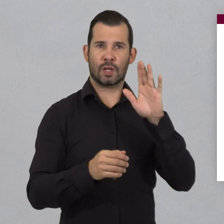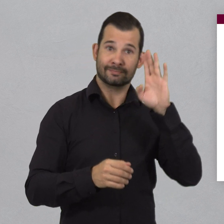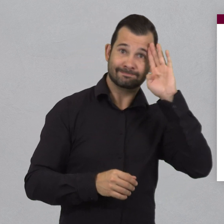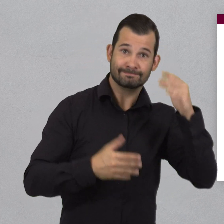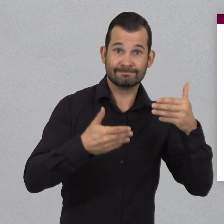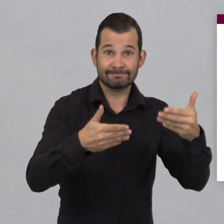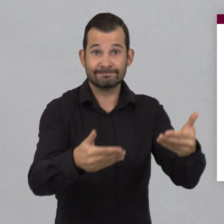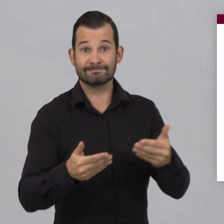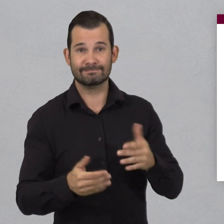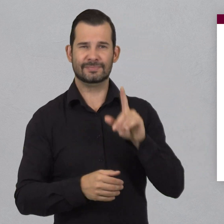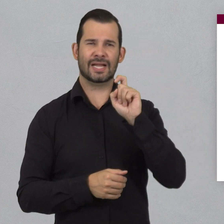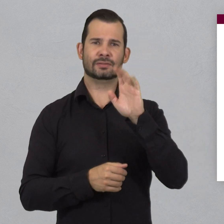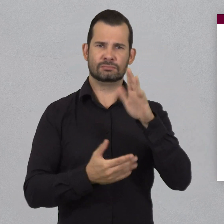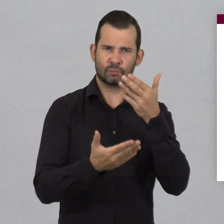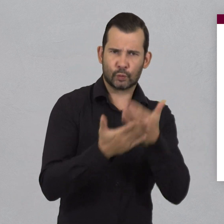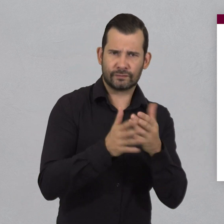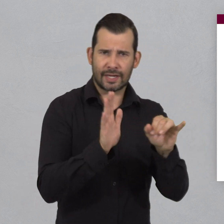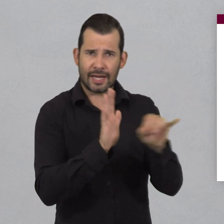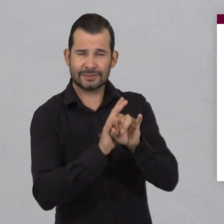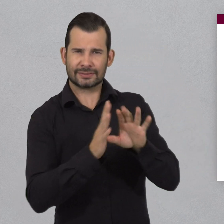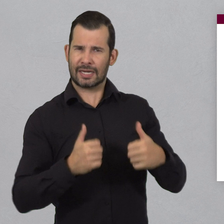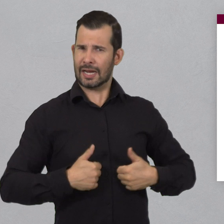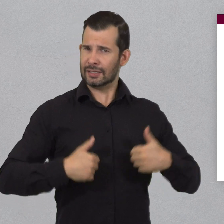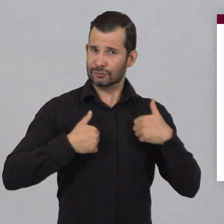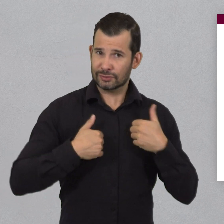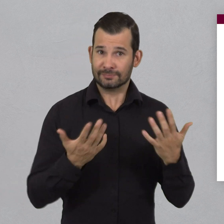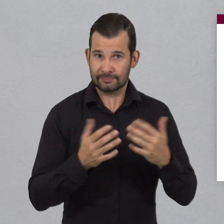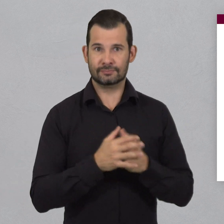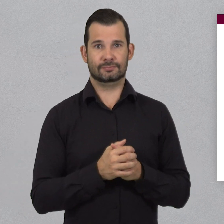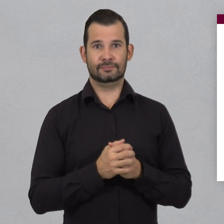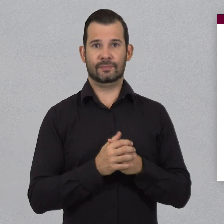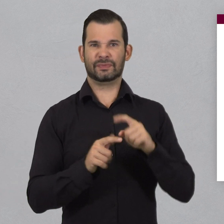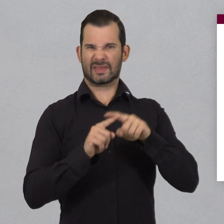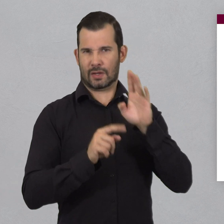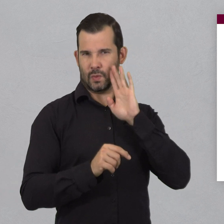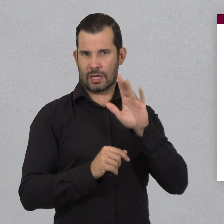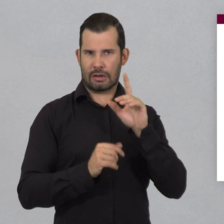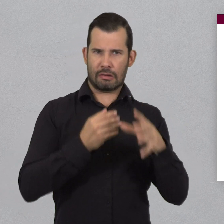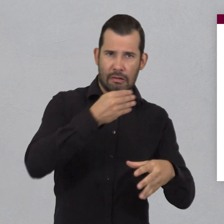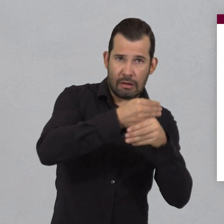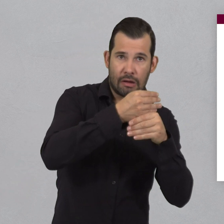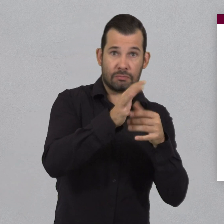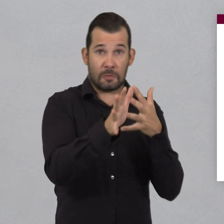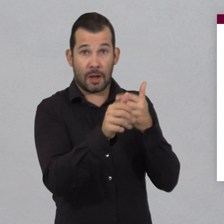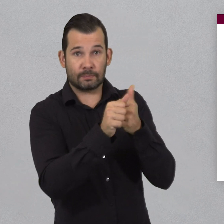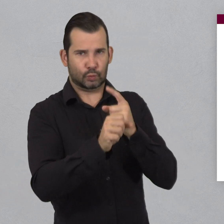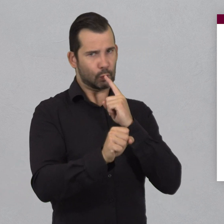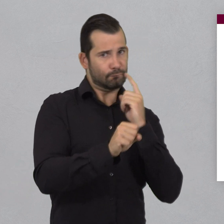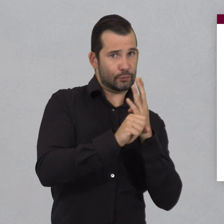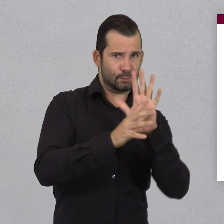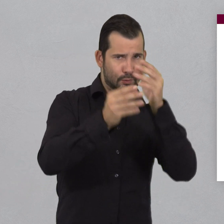greet you and ask for your proof of identity and address. They will then add, update or confirm